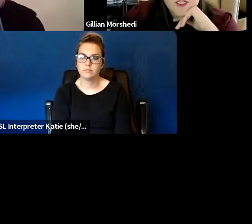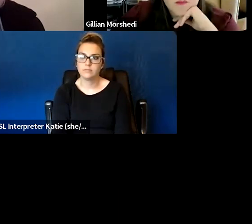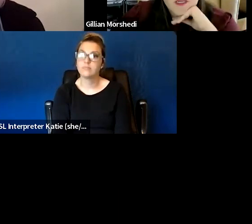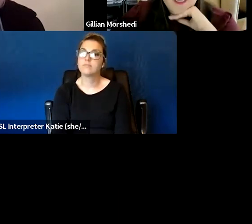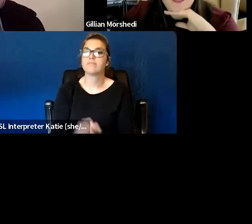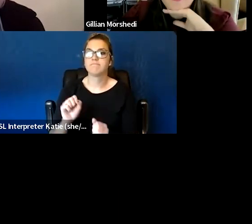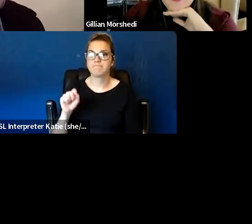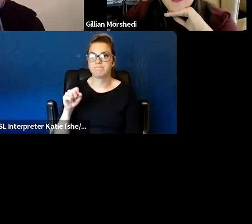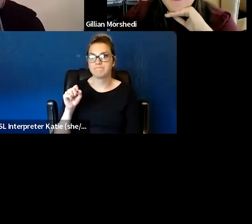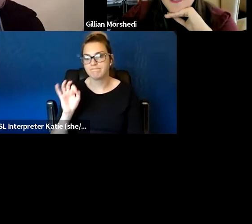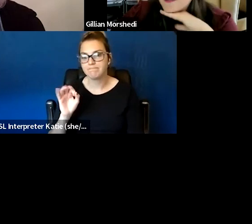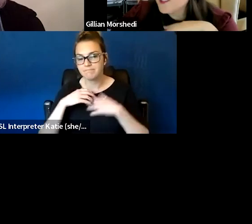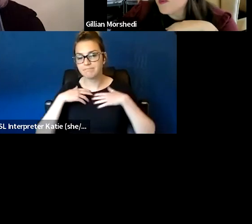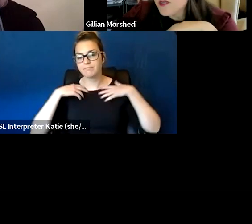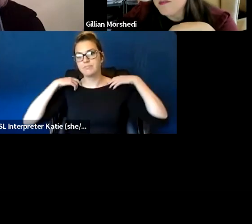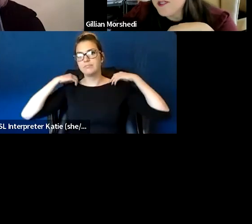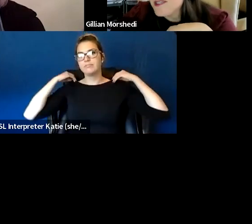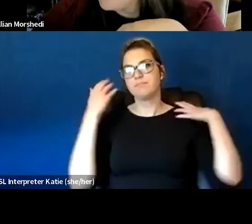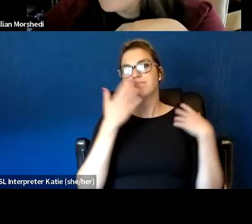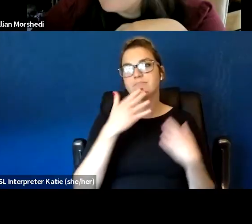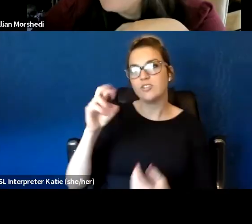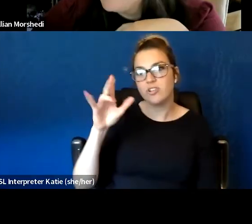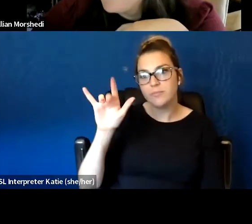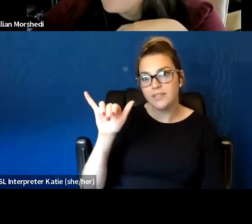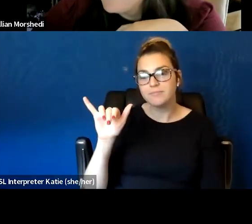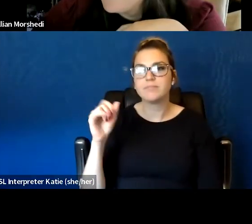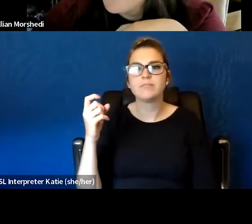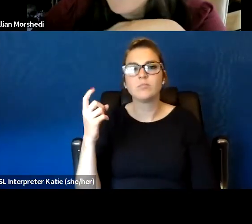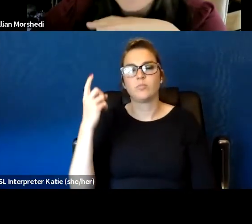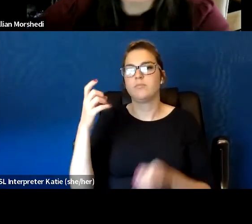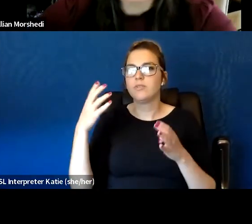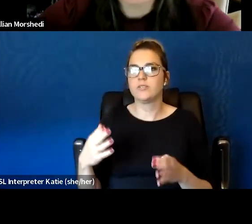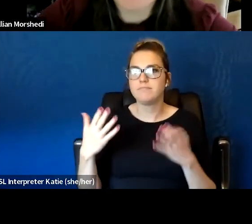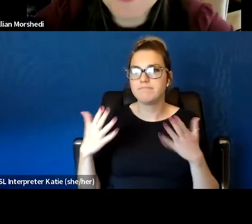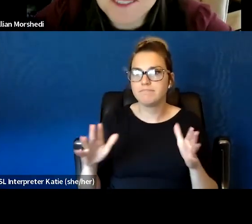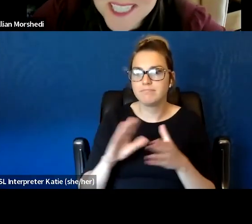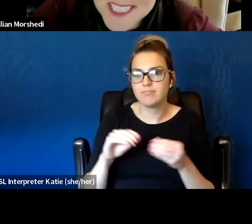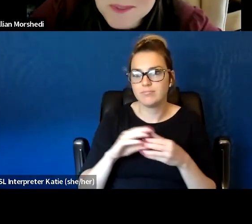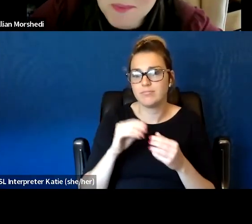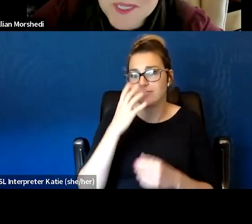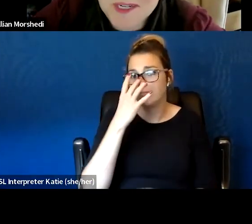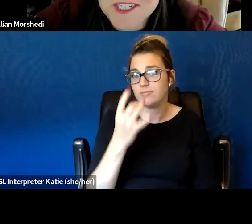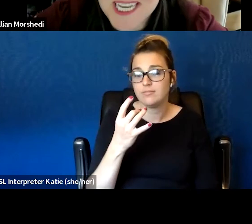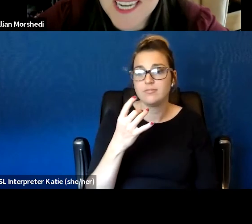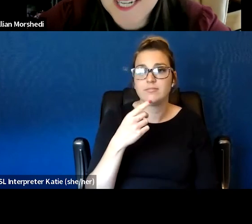Thanks, Shelby. I think at least one person mentioned, it's interesting you ended on that read only 'cause at least one person mentioned like that.